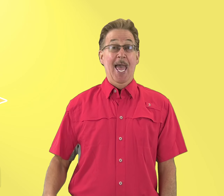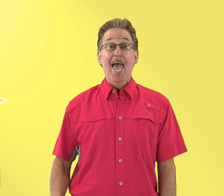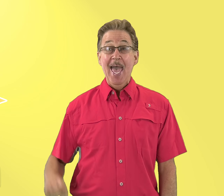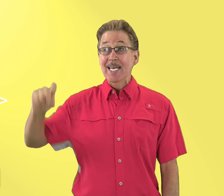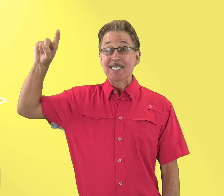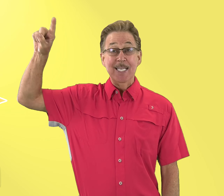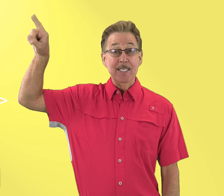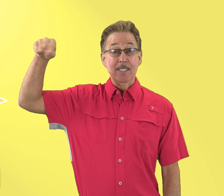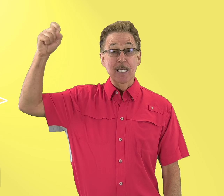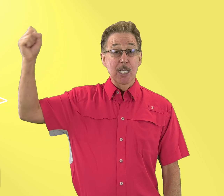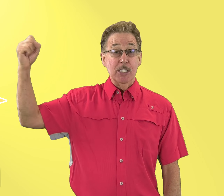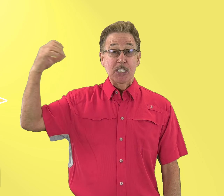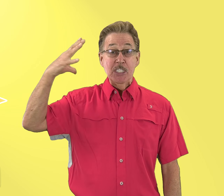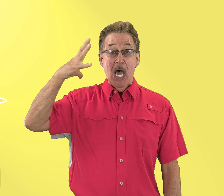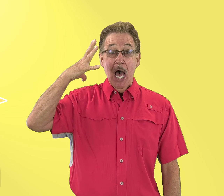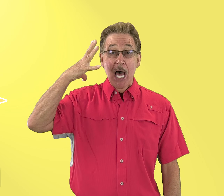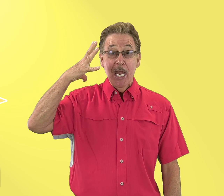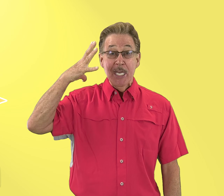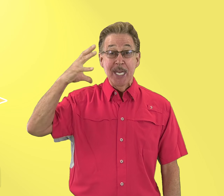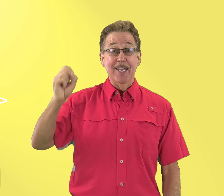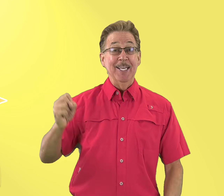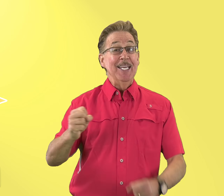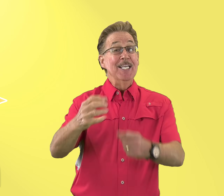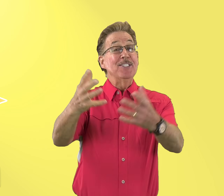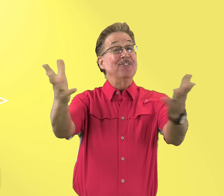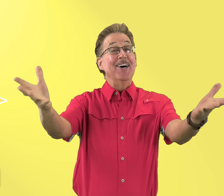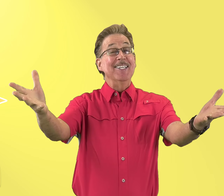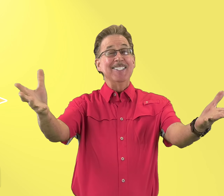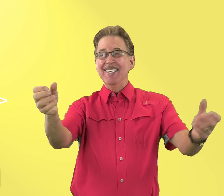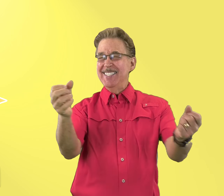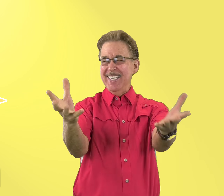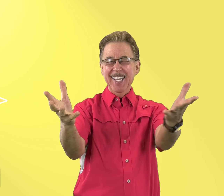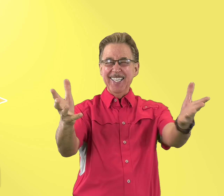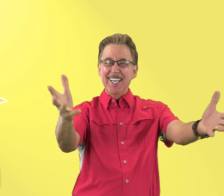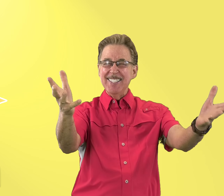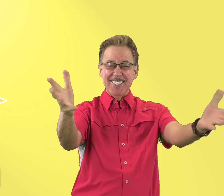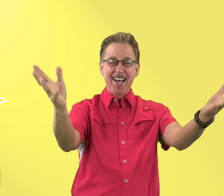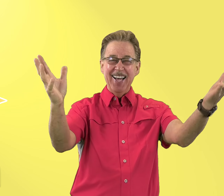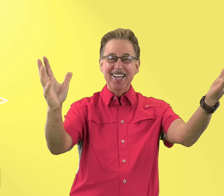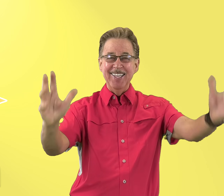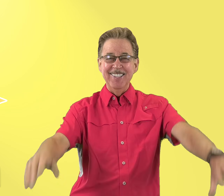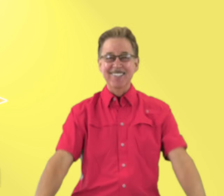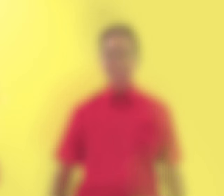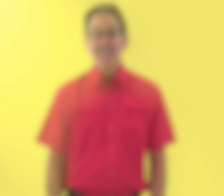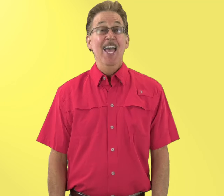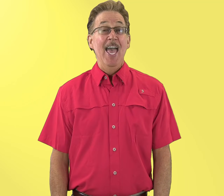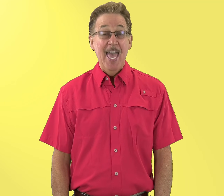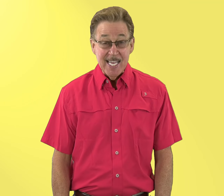S s says /s/ sun It's fun to sing and sign